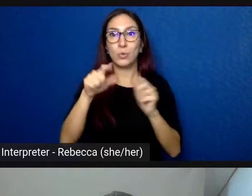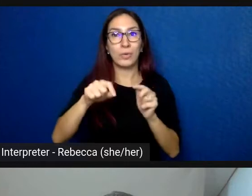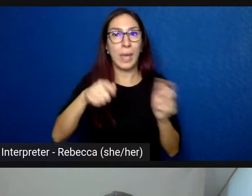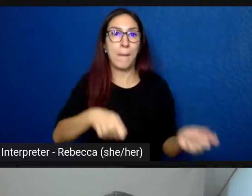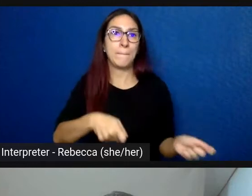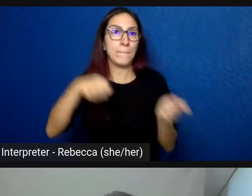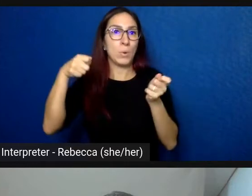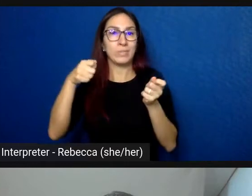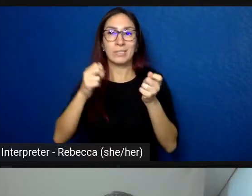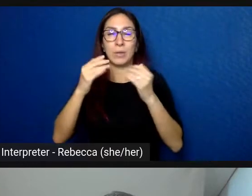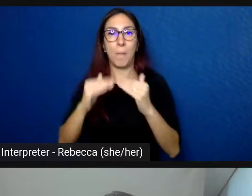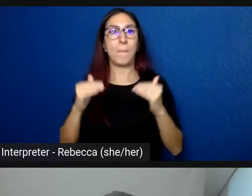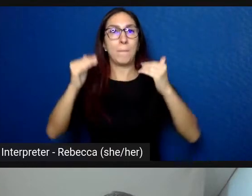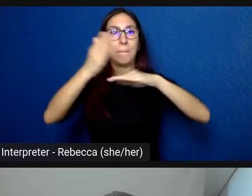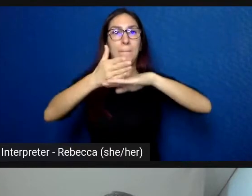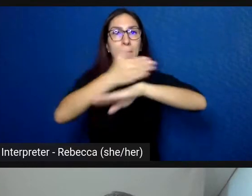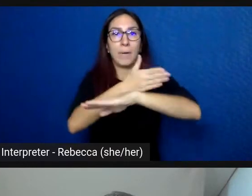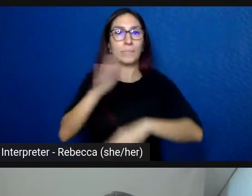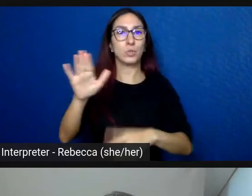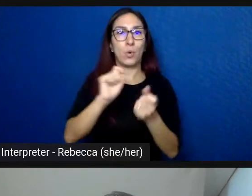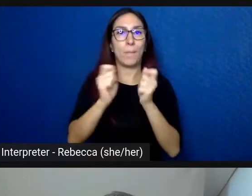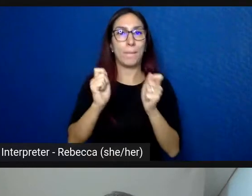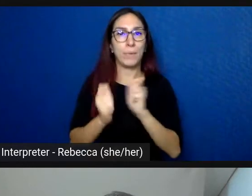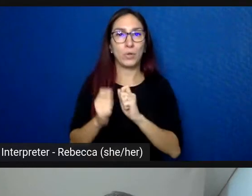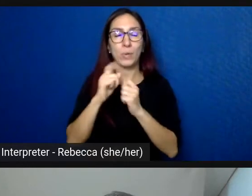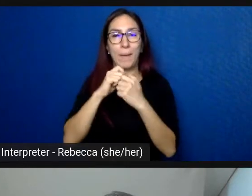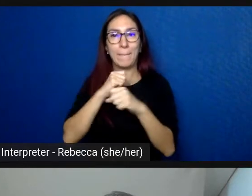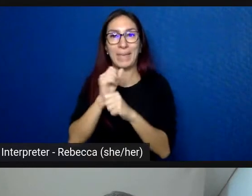by making your webshop accessible, or especially why this is